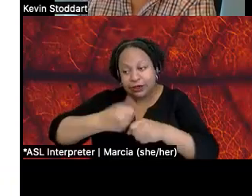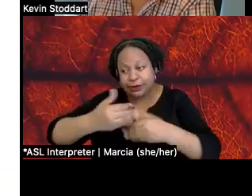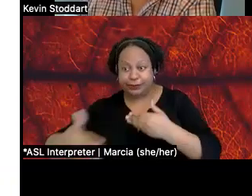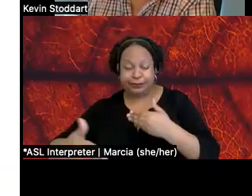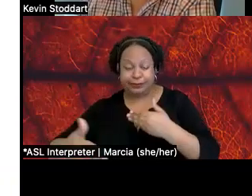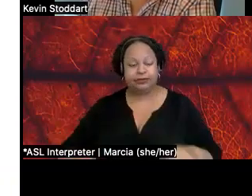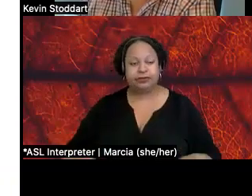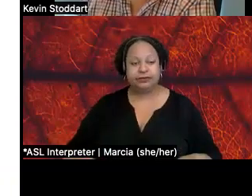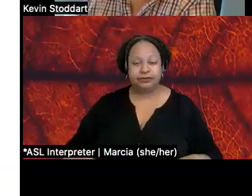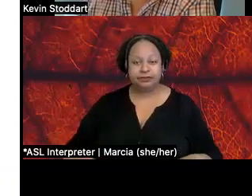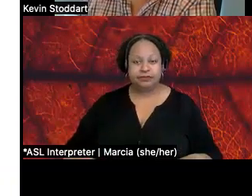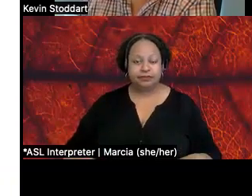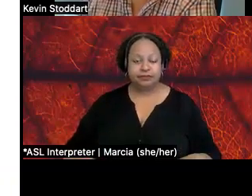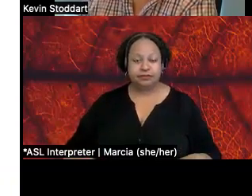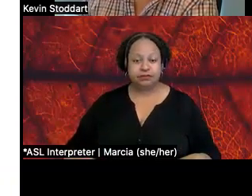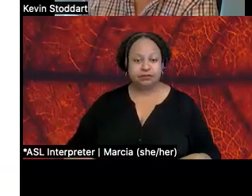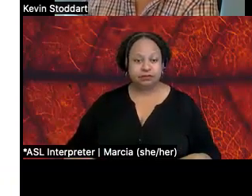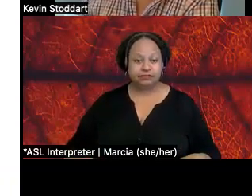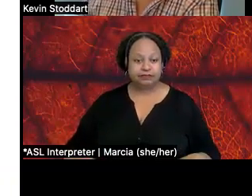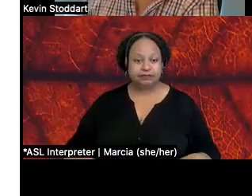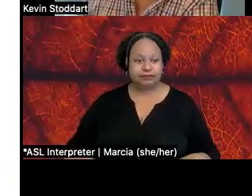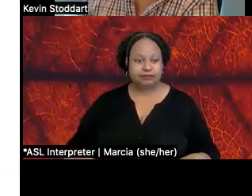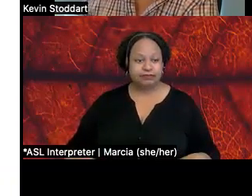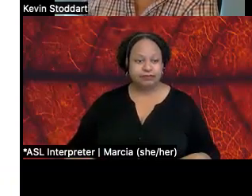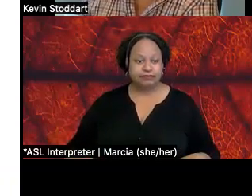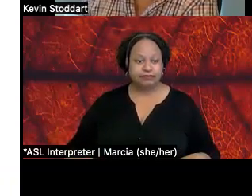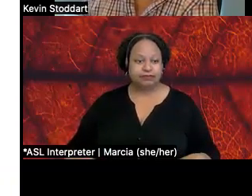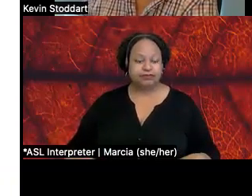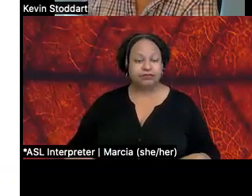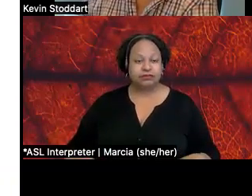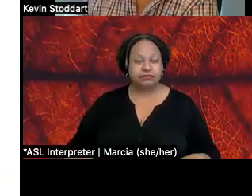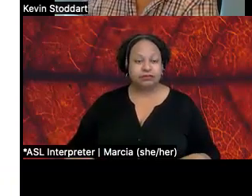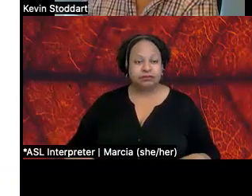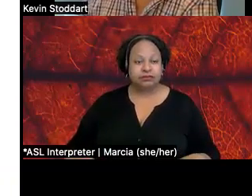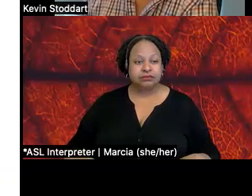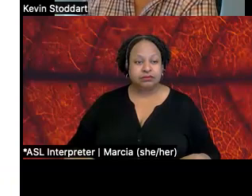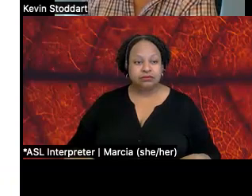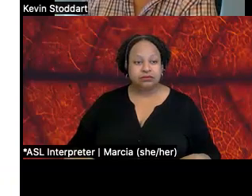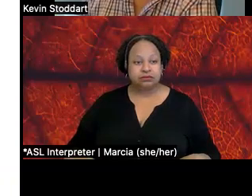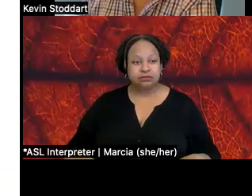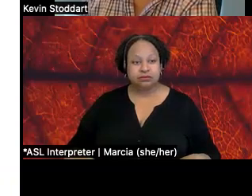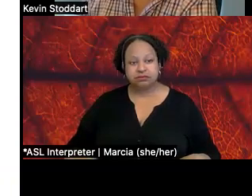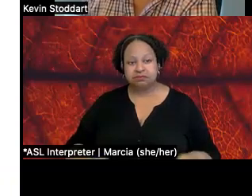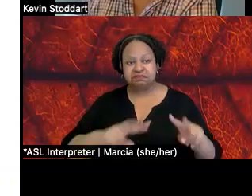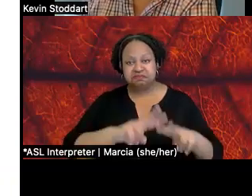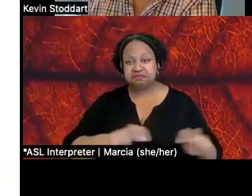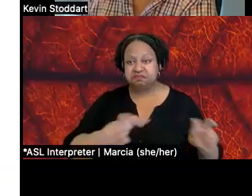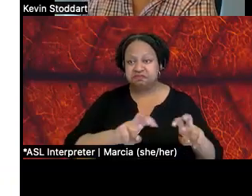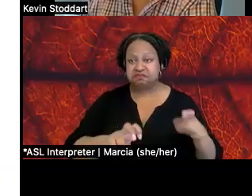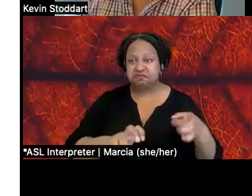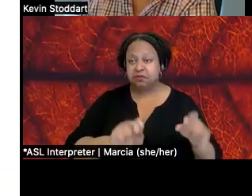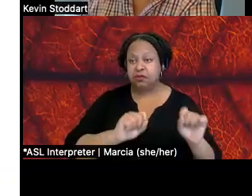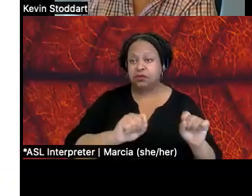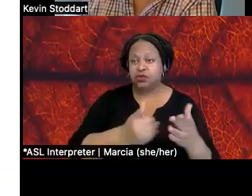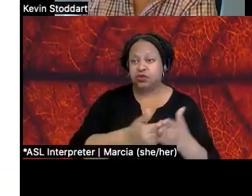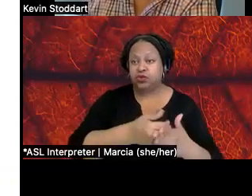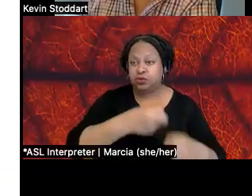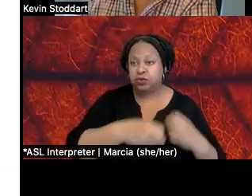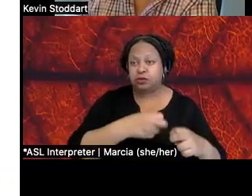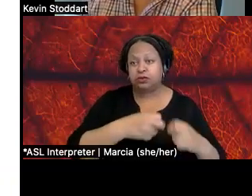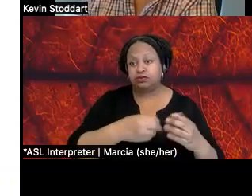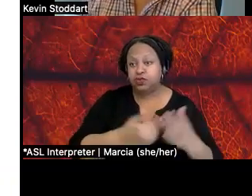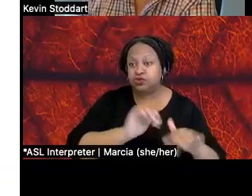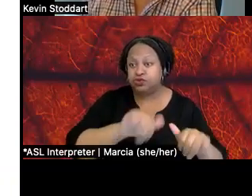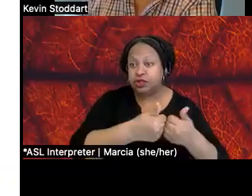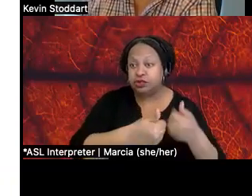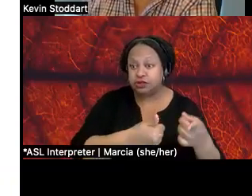What are sources of new challenges or problems with this program and with this setting?